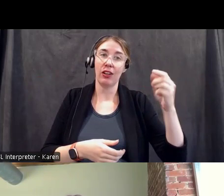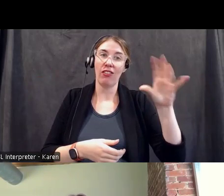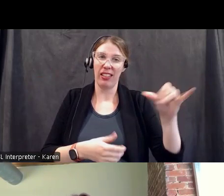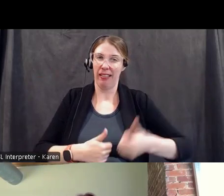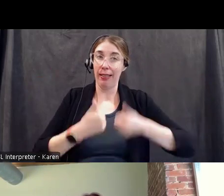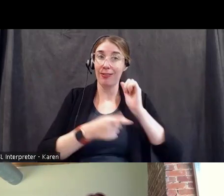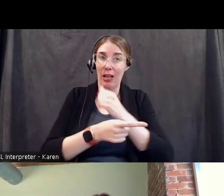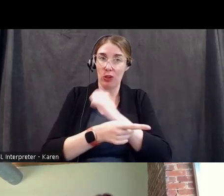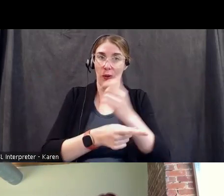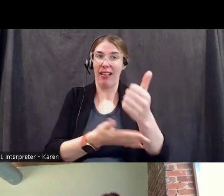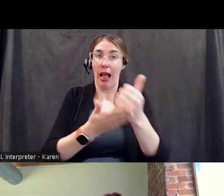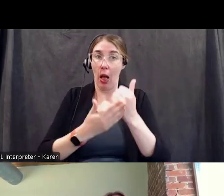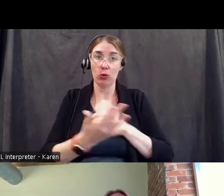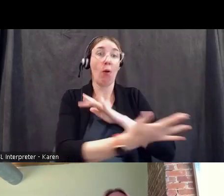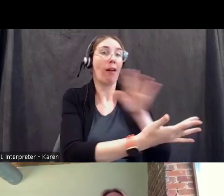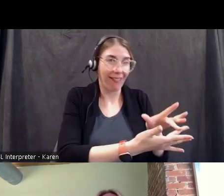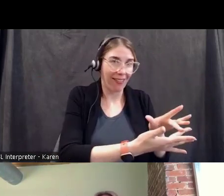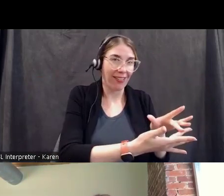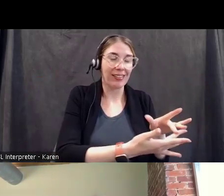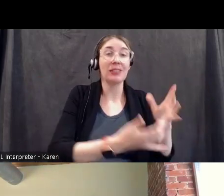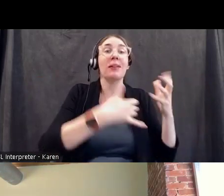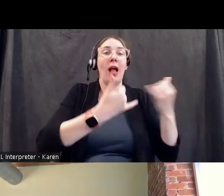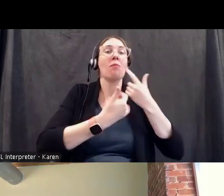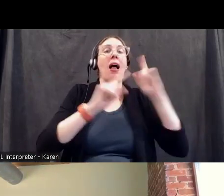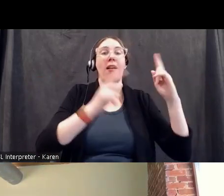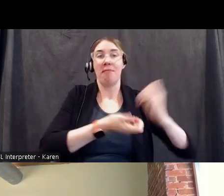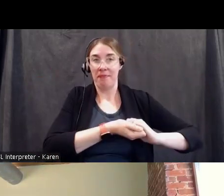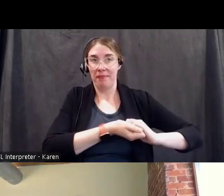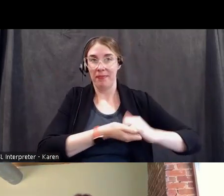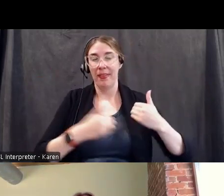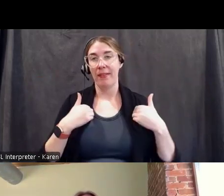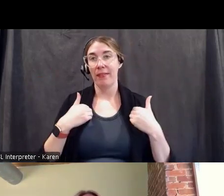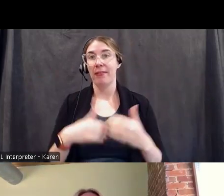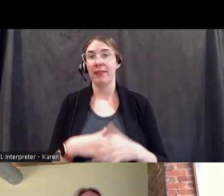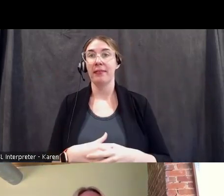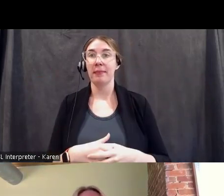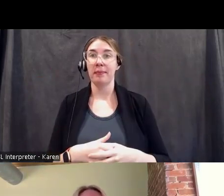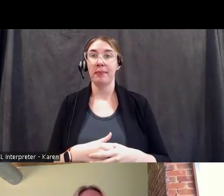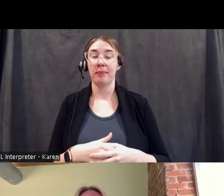with them, which is really a great partnership. They were able to give our lab